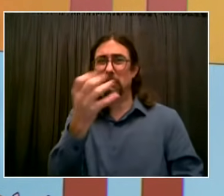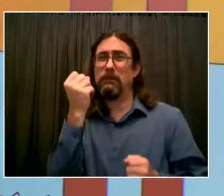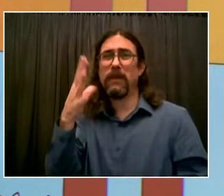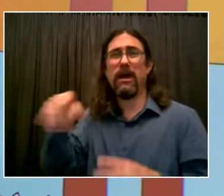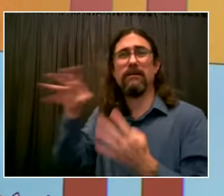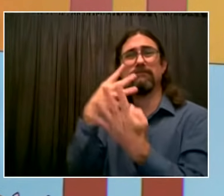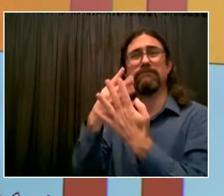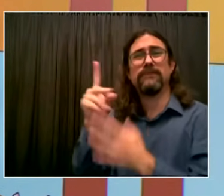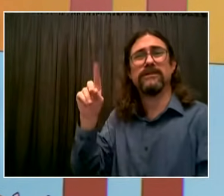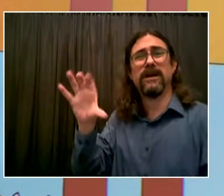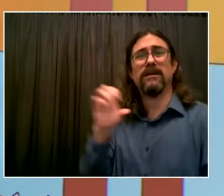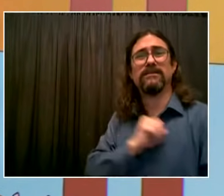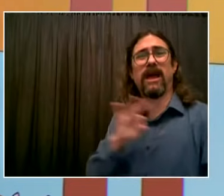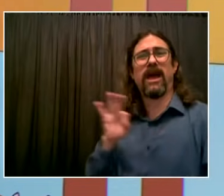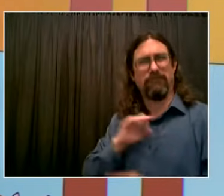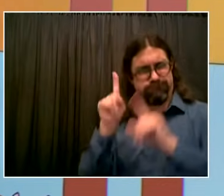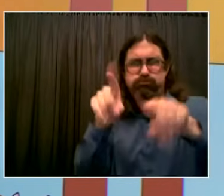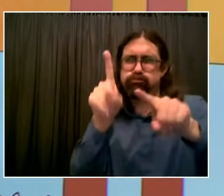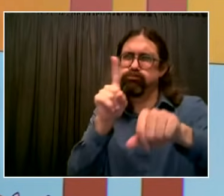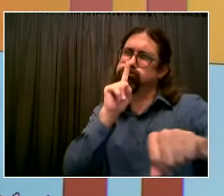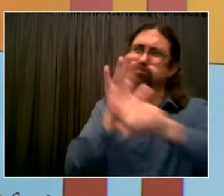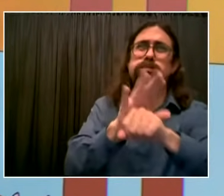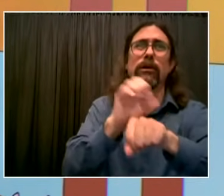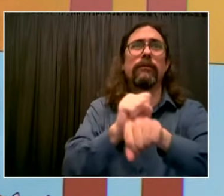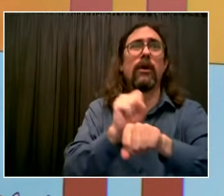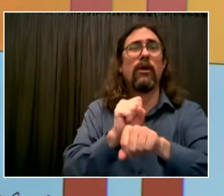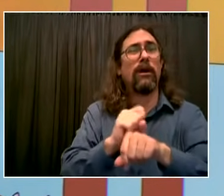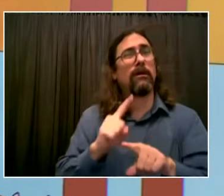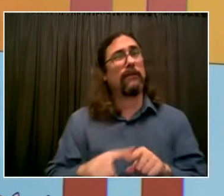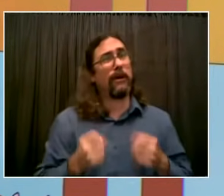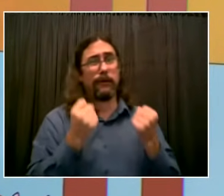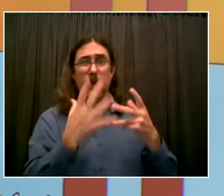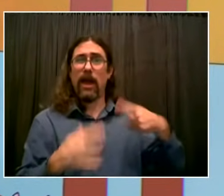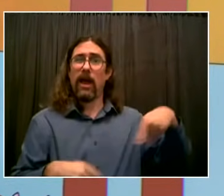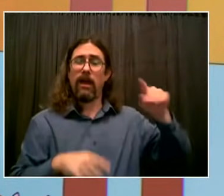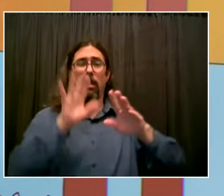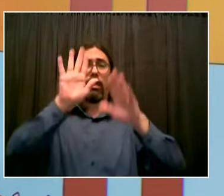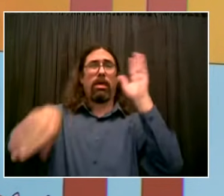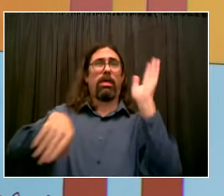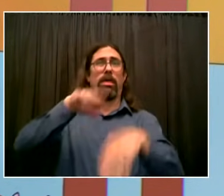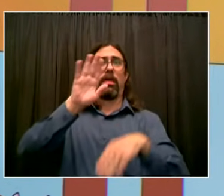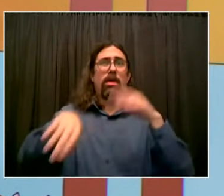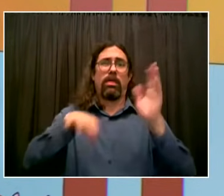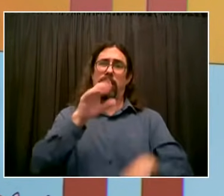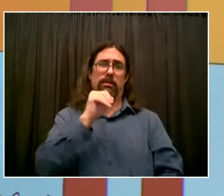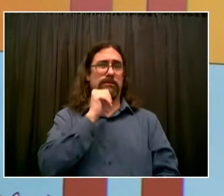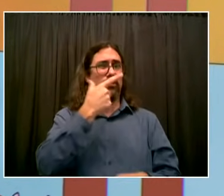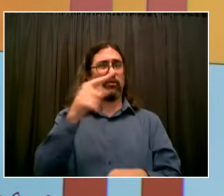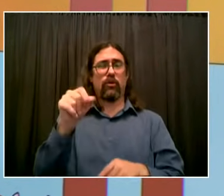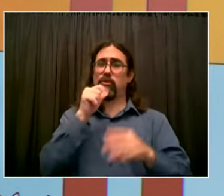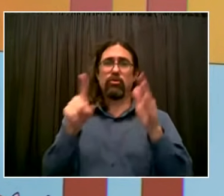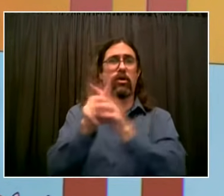CORRECTIONS OFFICERS WHO STEPPED UP, DID THE RIGHT THING, SHOWED UP NO MATTER HOWOU TGH IT WAS